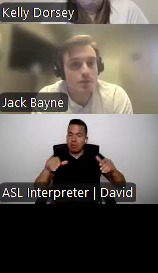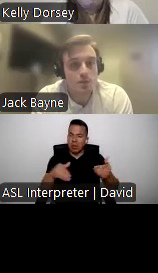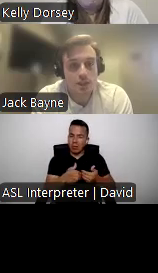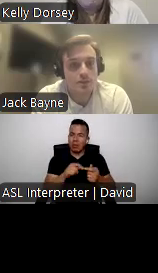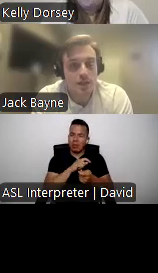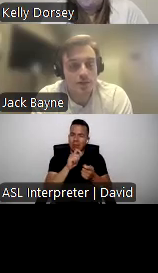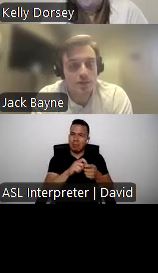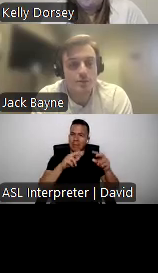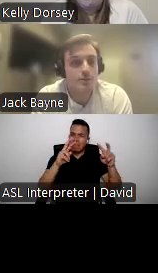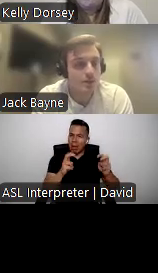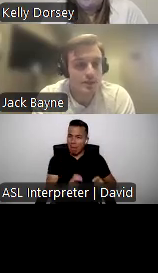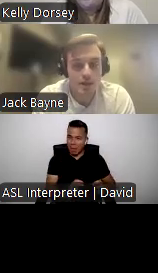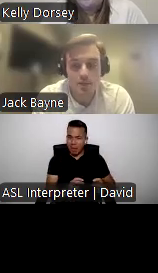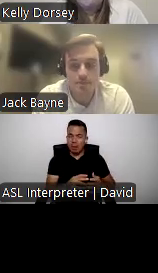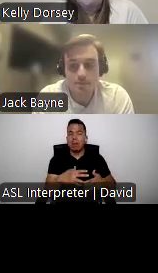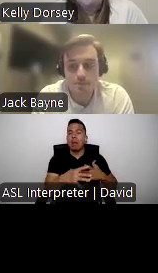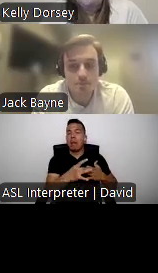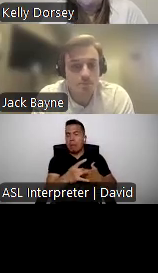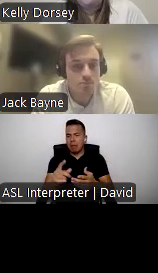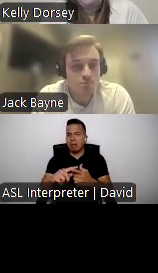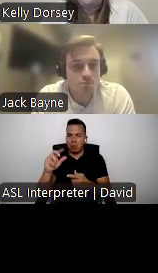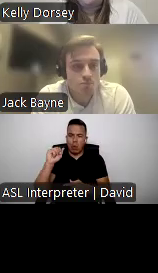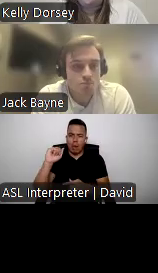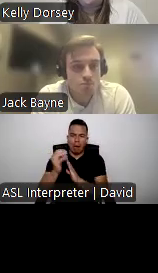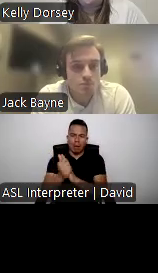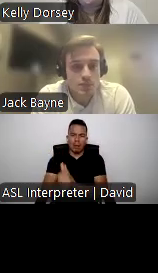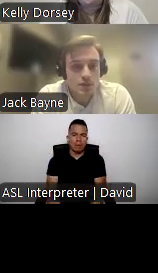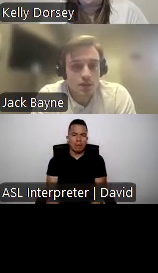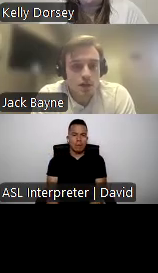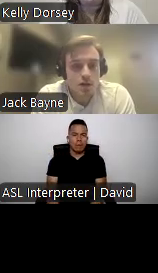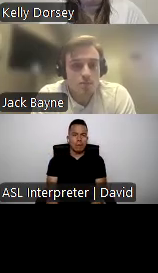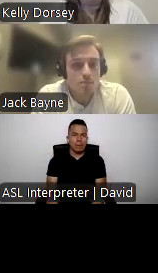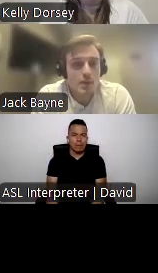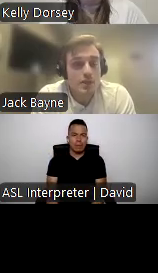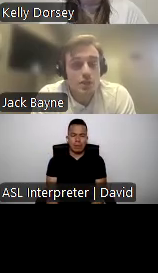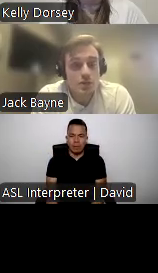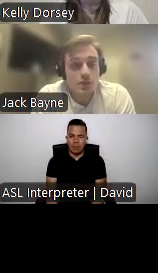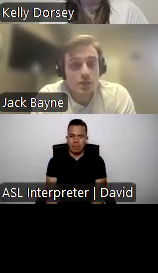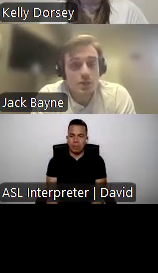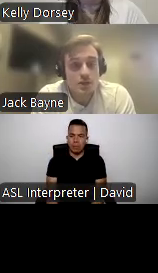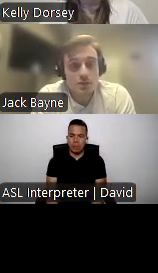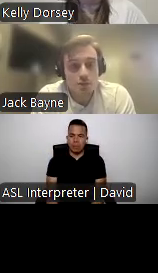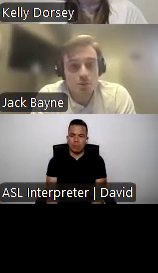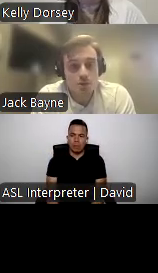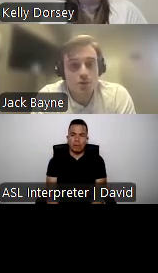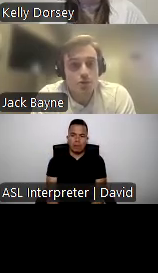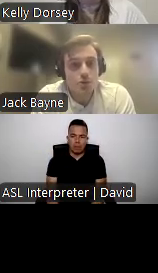you know, led to AI literacy. Go to the next slide. Making sure that this group of learners